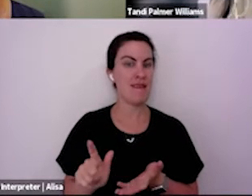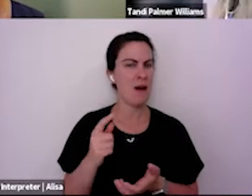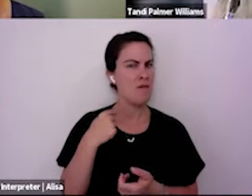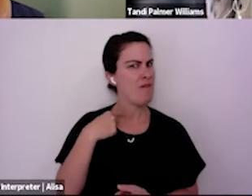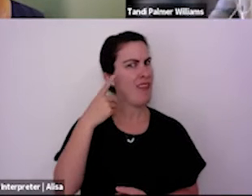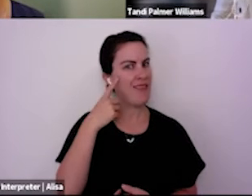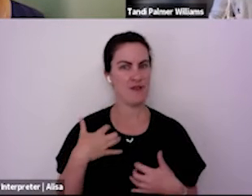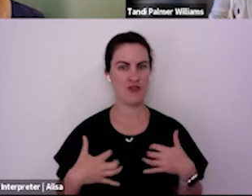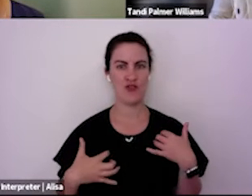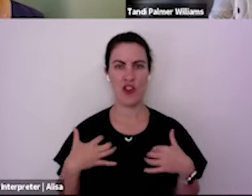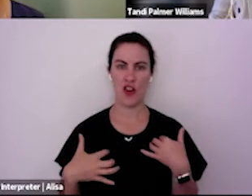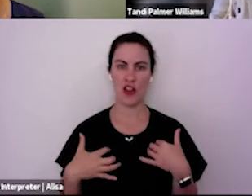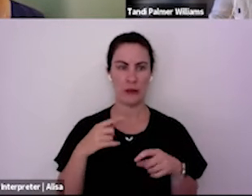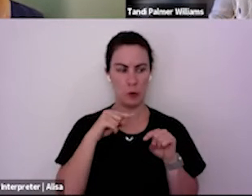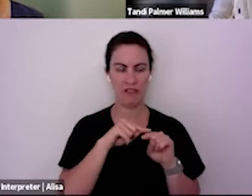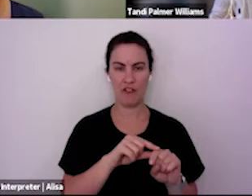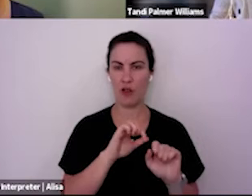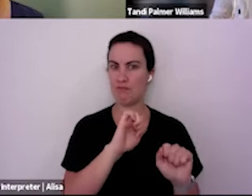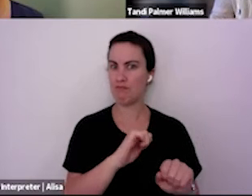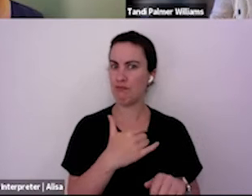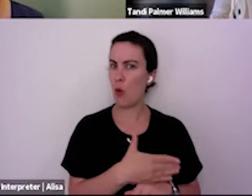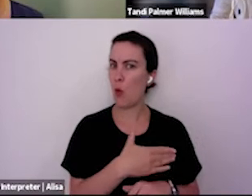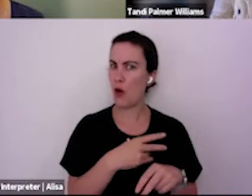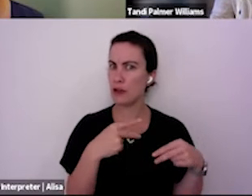to follow what you are doing. We will be following closely.